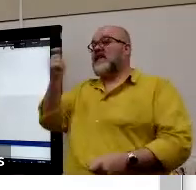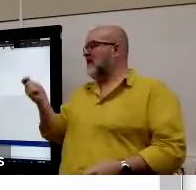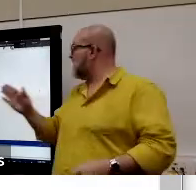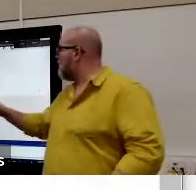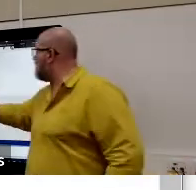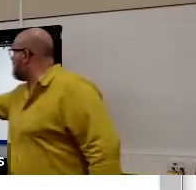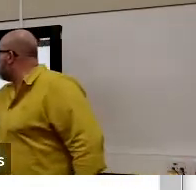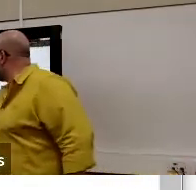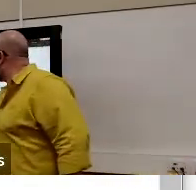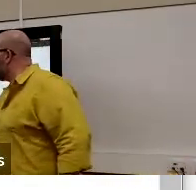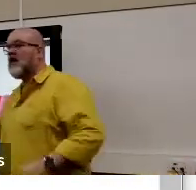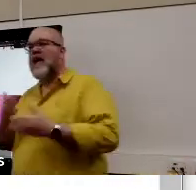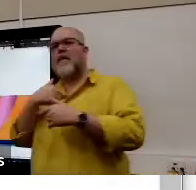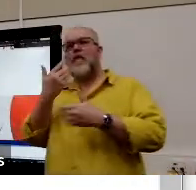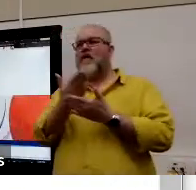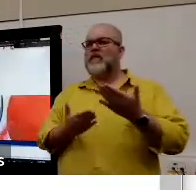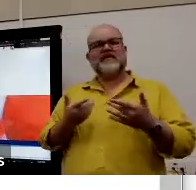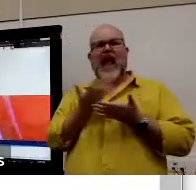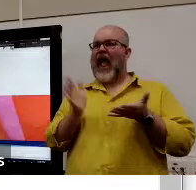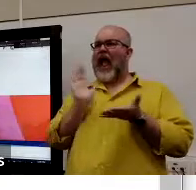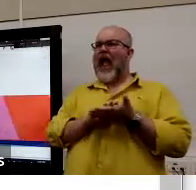Having a look there and knowing, finding out that information.